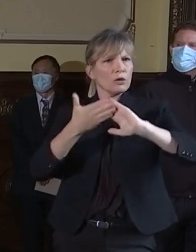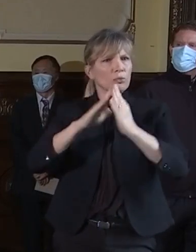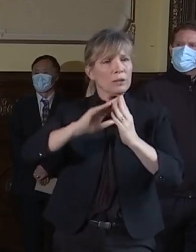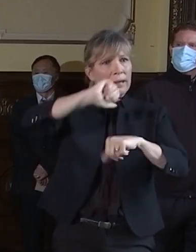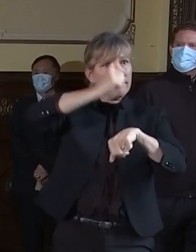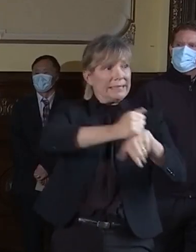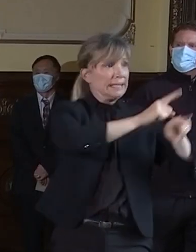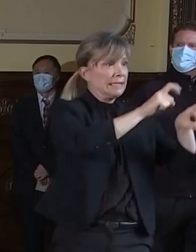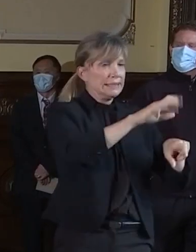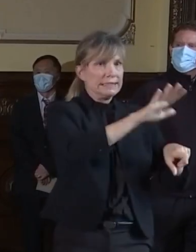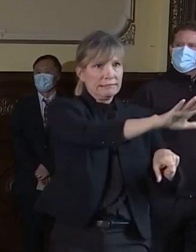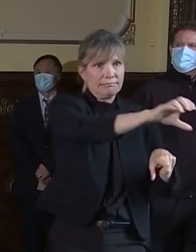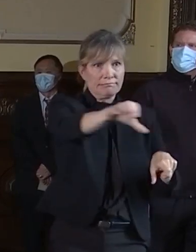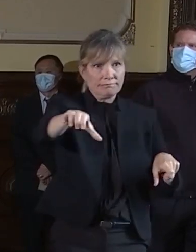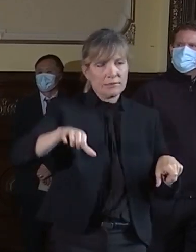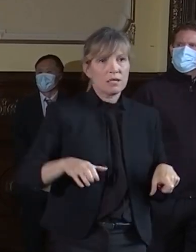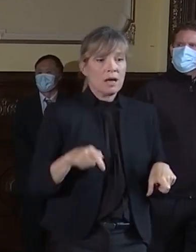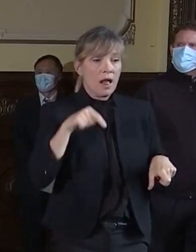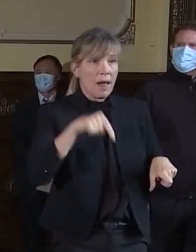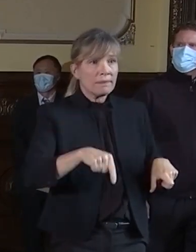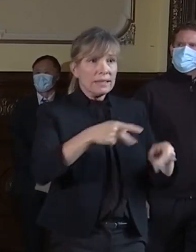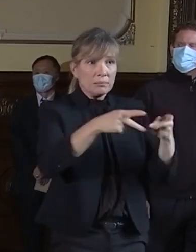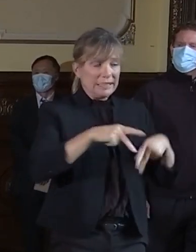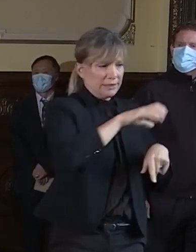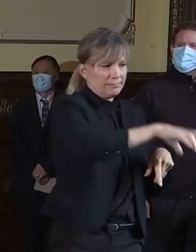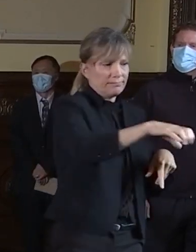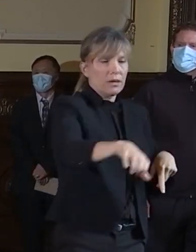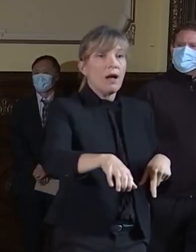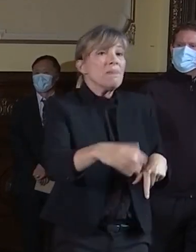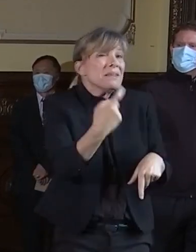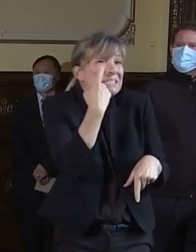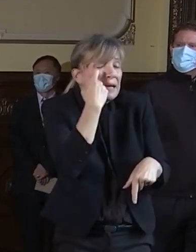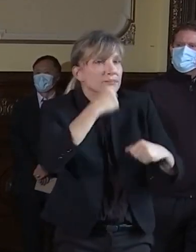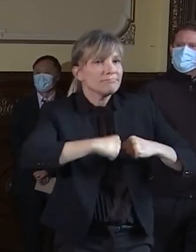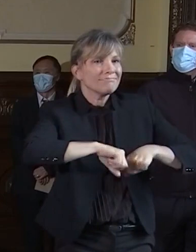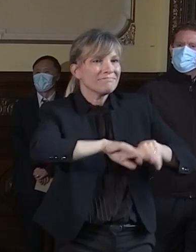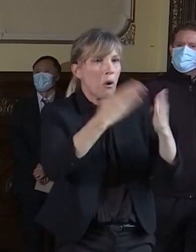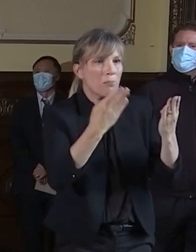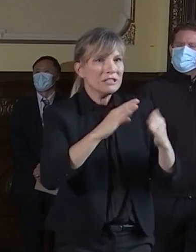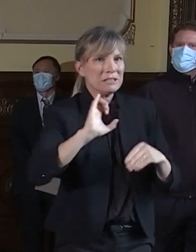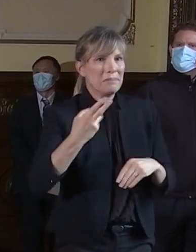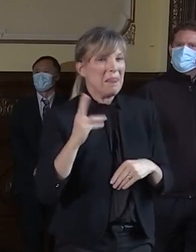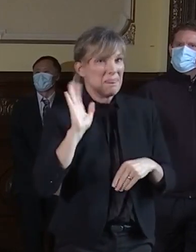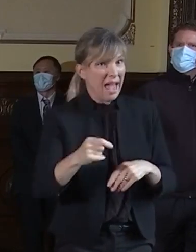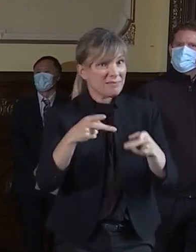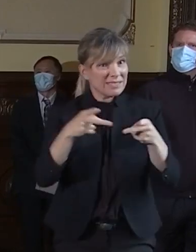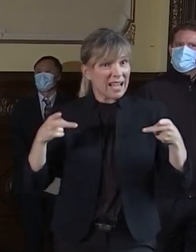BEING USED AT THE STATE-RUN COMMUNITY BASED TESTING SITE. AT THESE SITES, LIKE THE ONE